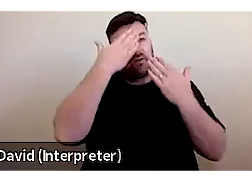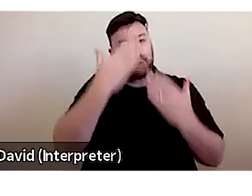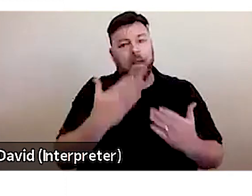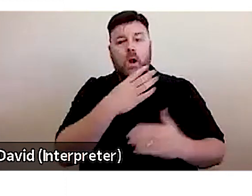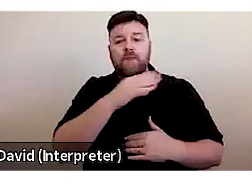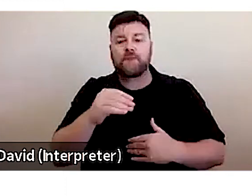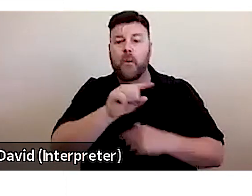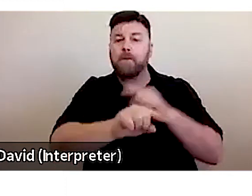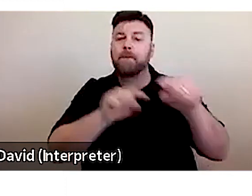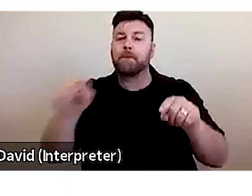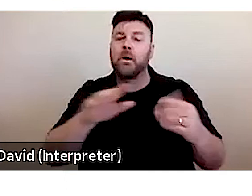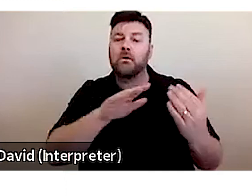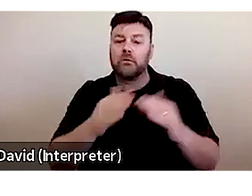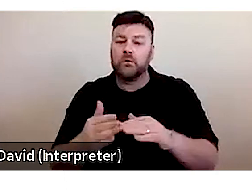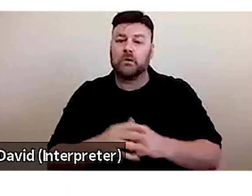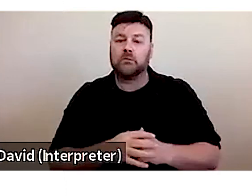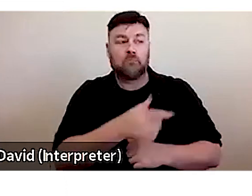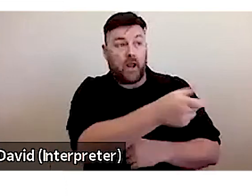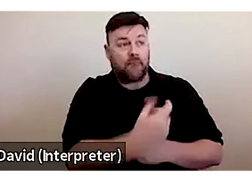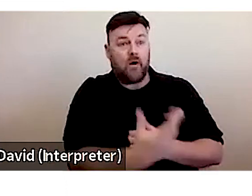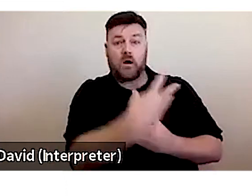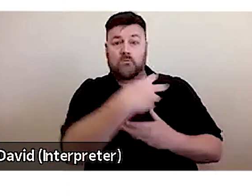Ask them to be on your committee.